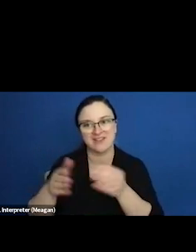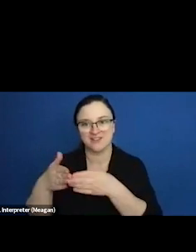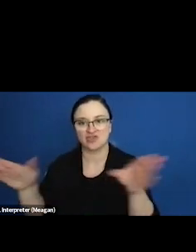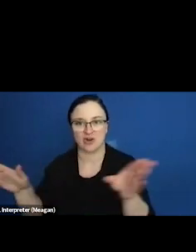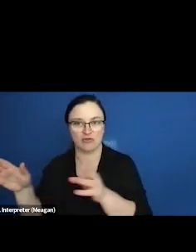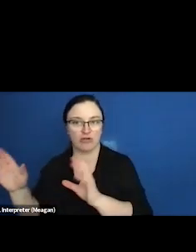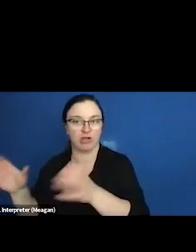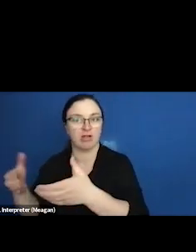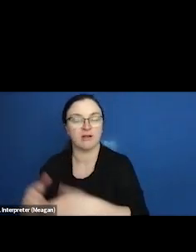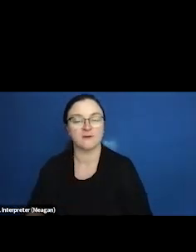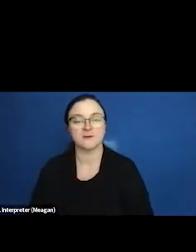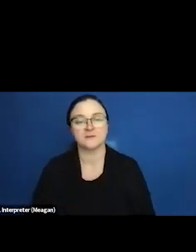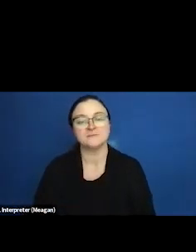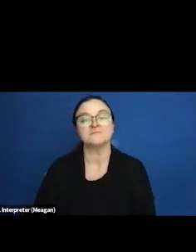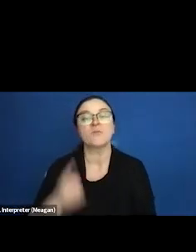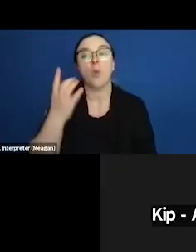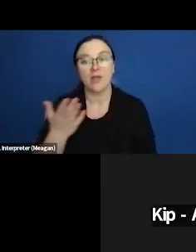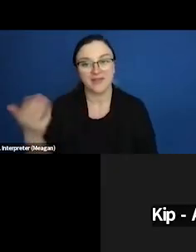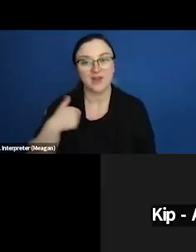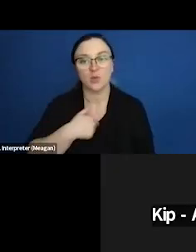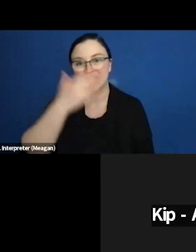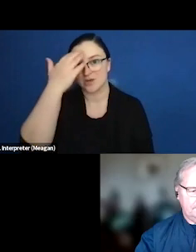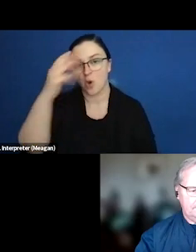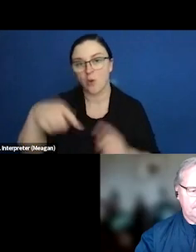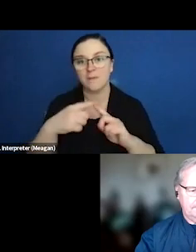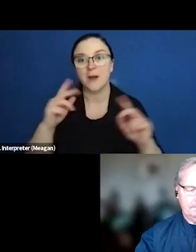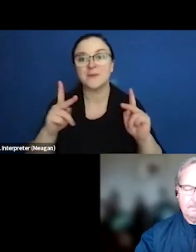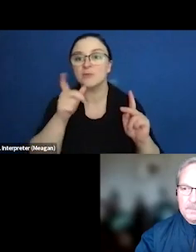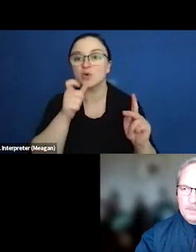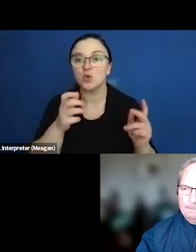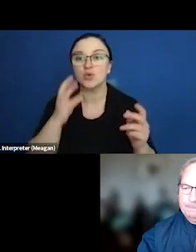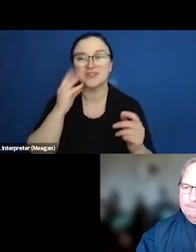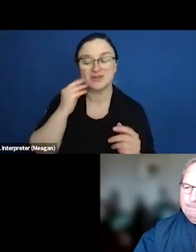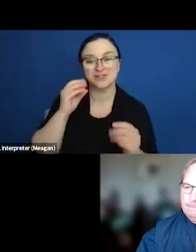One thing we know about people who are experiencing homelessness